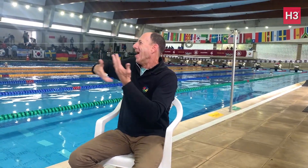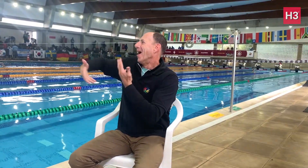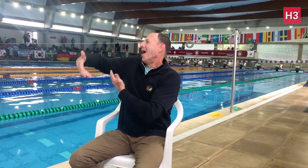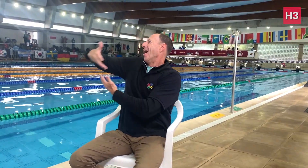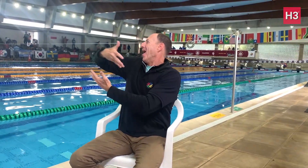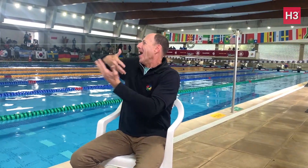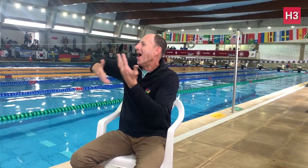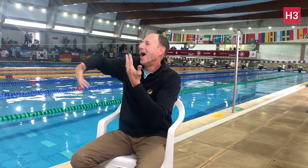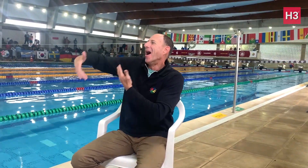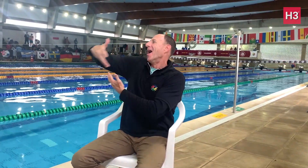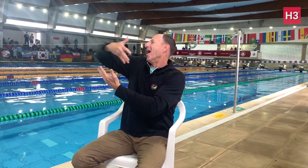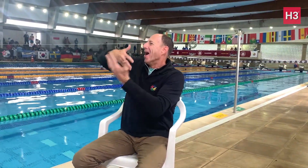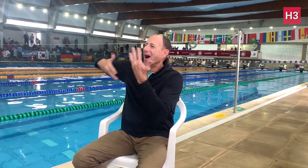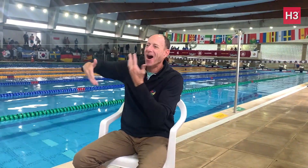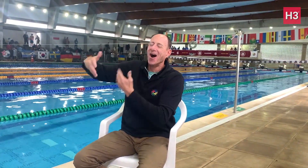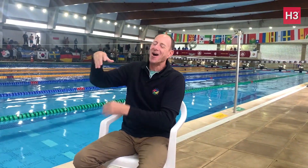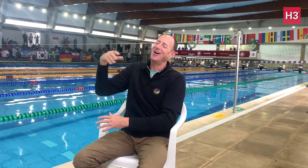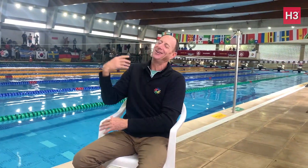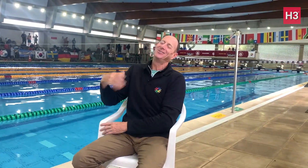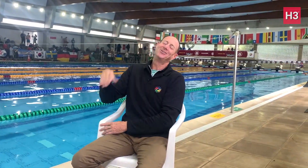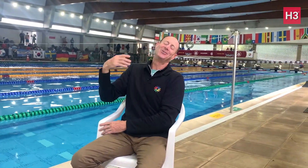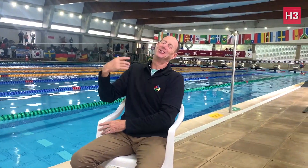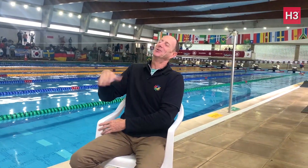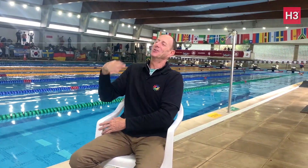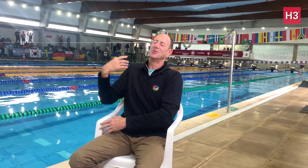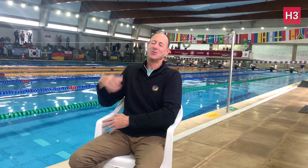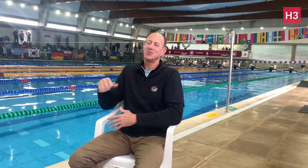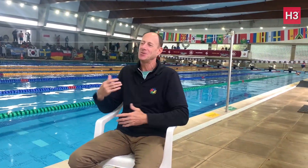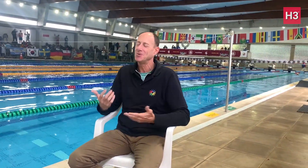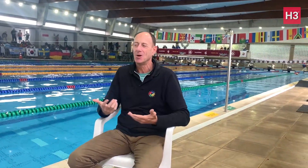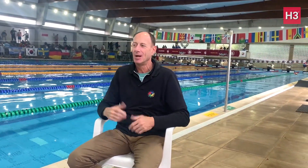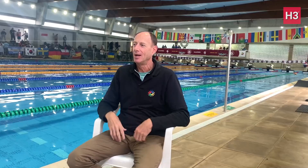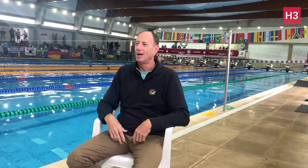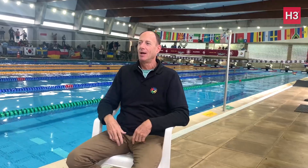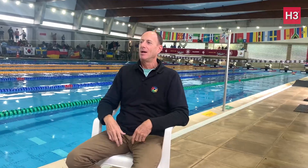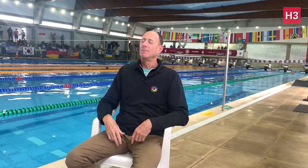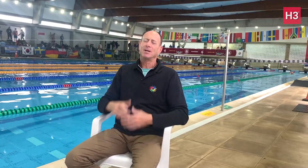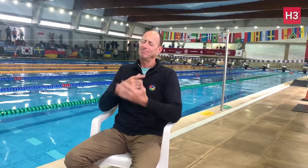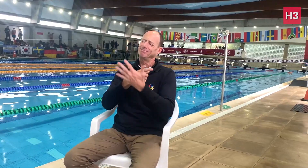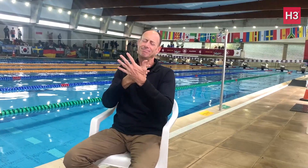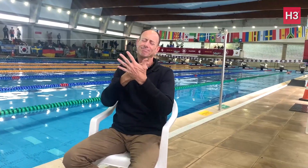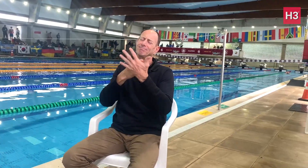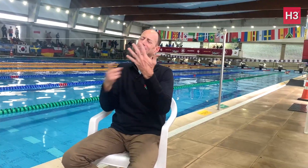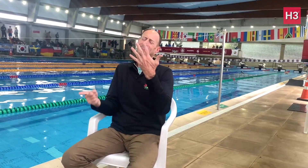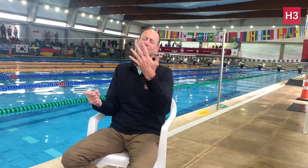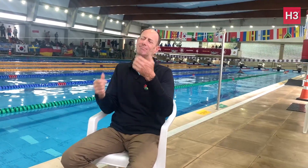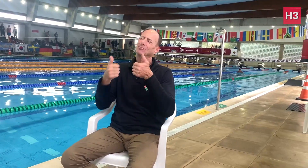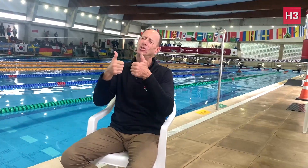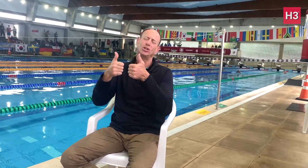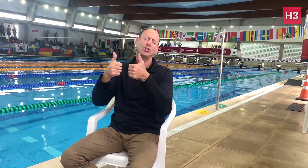I was too immersed in meeting other Deaf people. All experiences at Deaflympics were incredible-